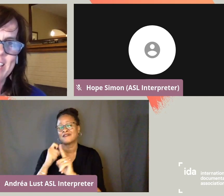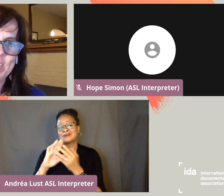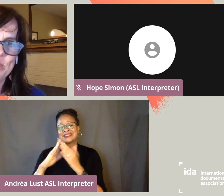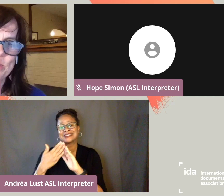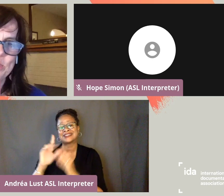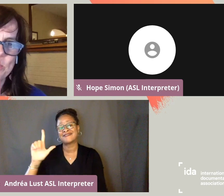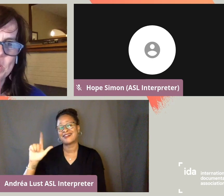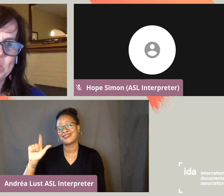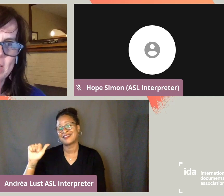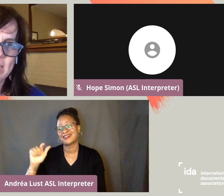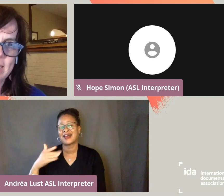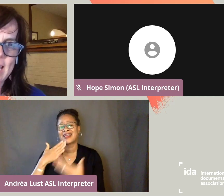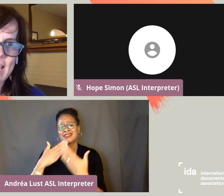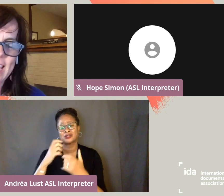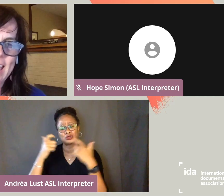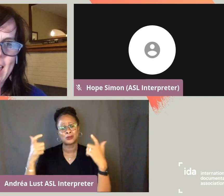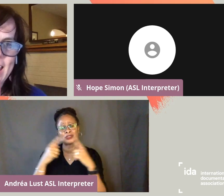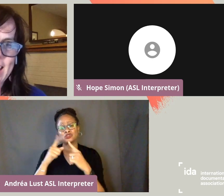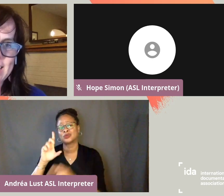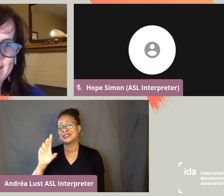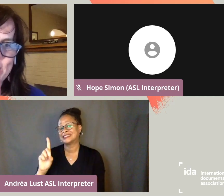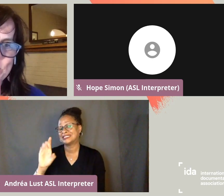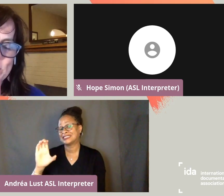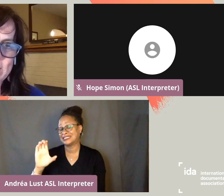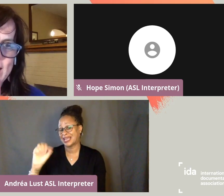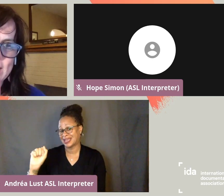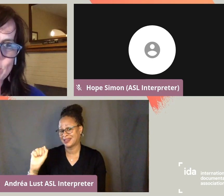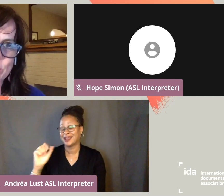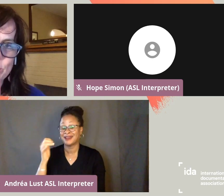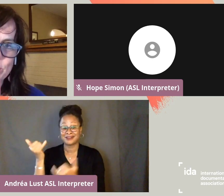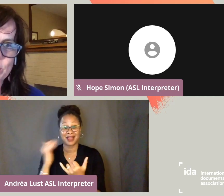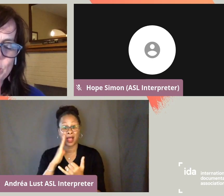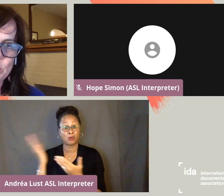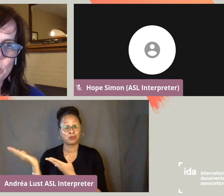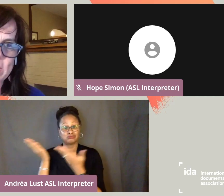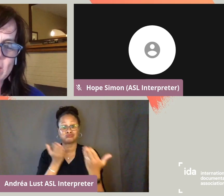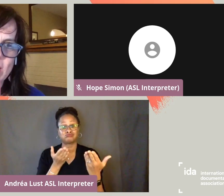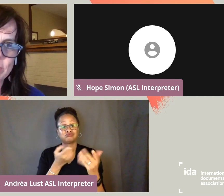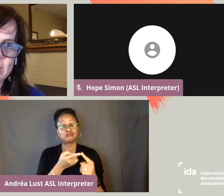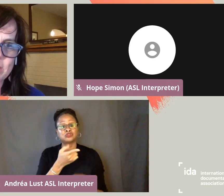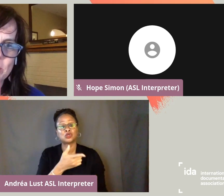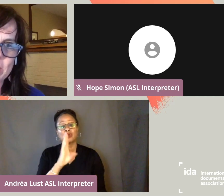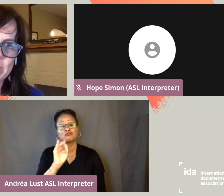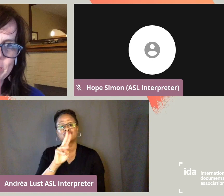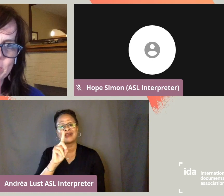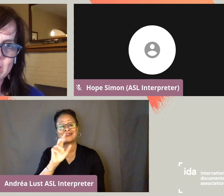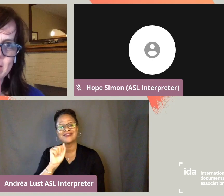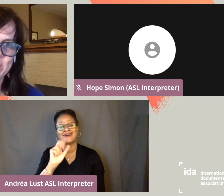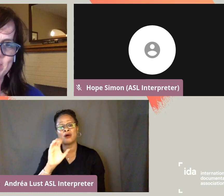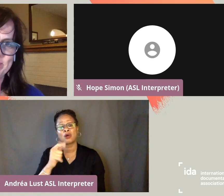Thank you so much to DCA. And now, I'm going to hand it over to Brenda Coughlin, the moderator for this session.